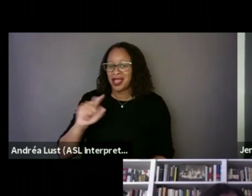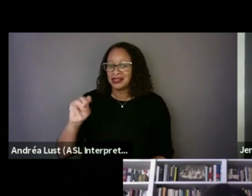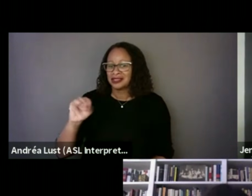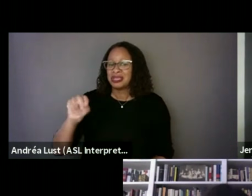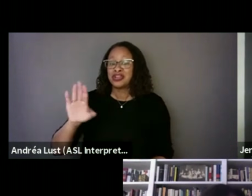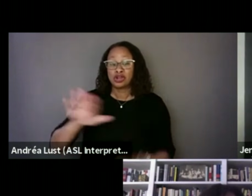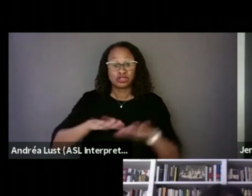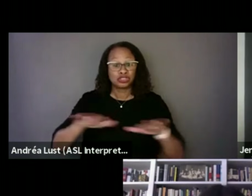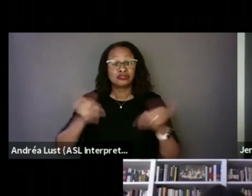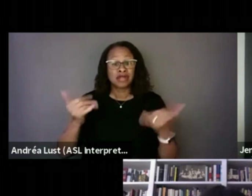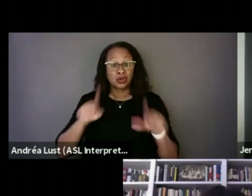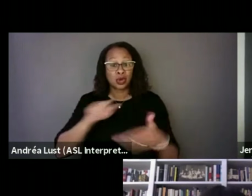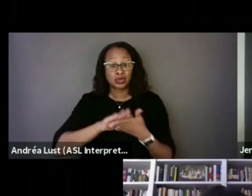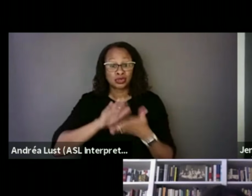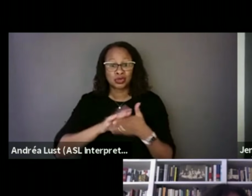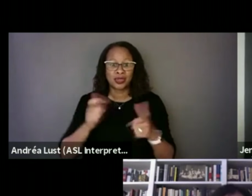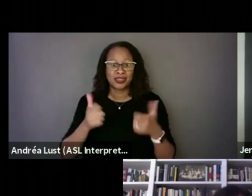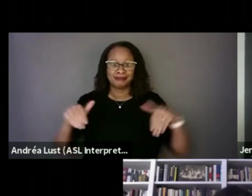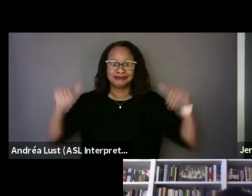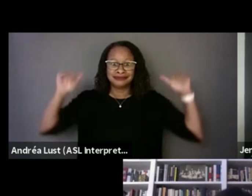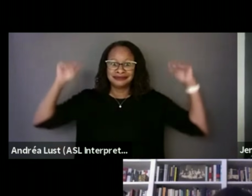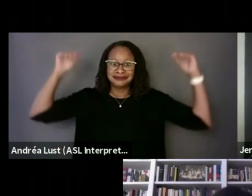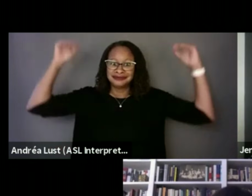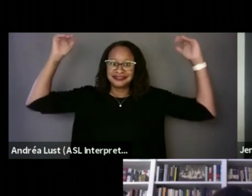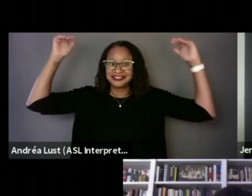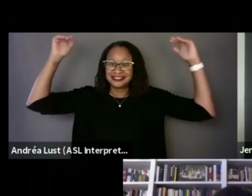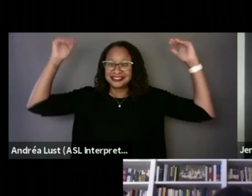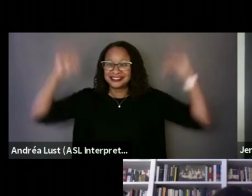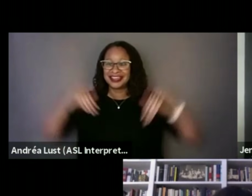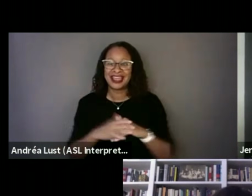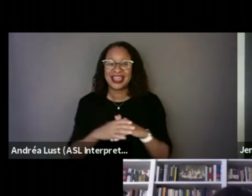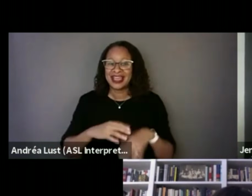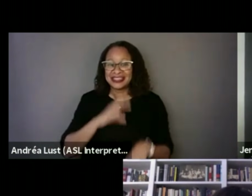and they're enormous. You know, they just happened to go from like seven to 12.